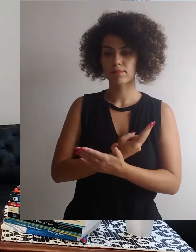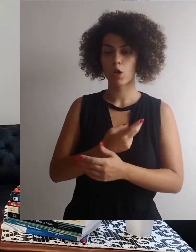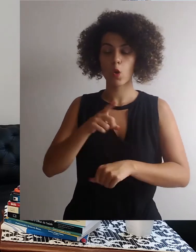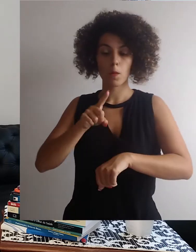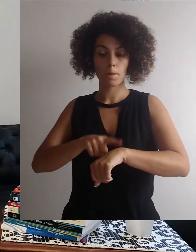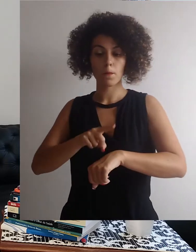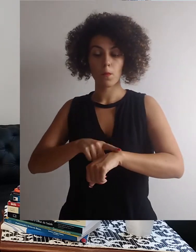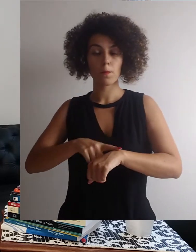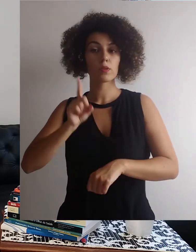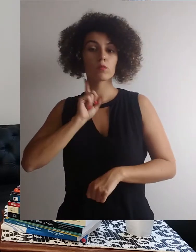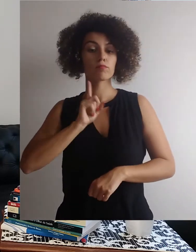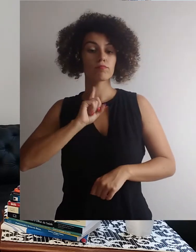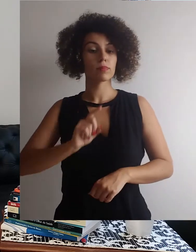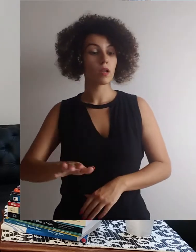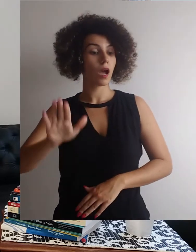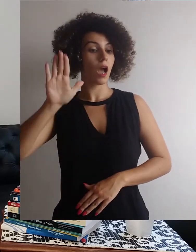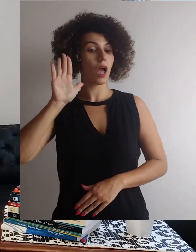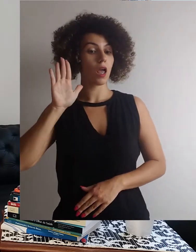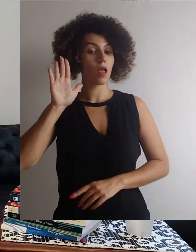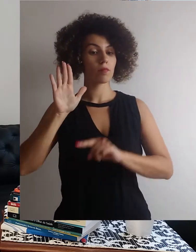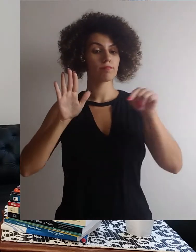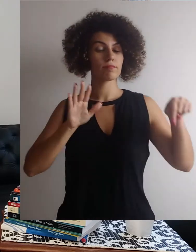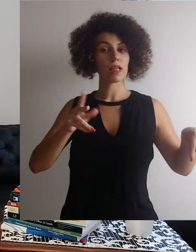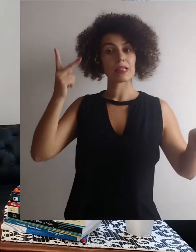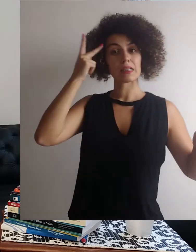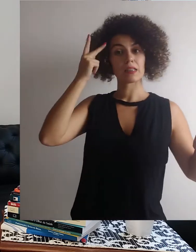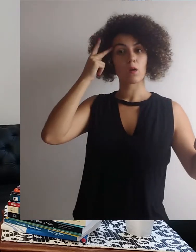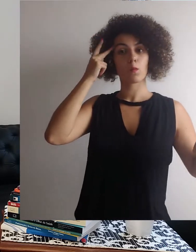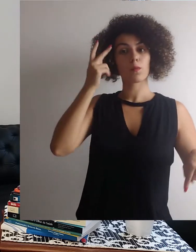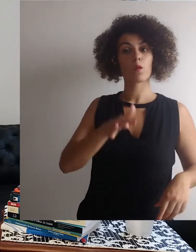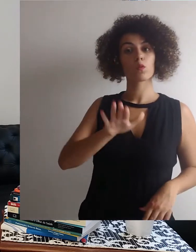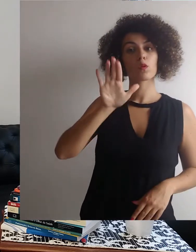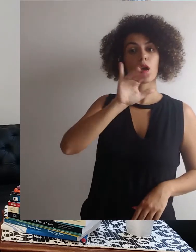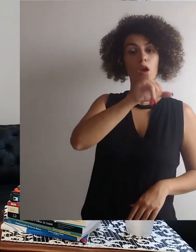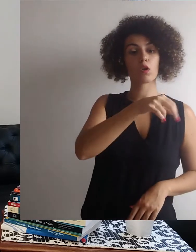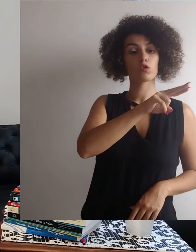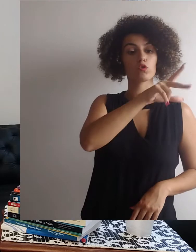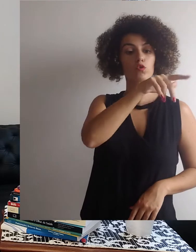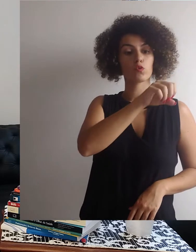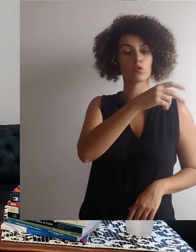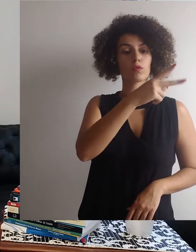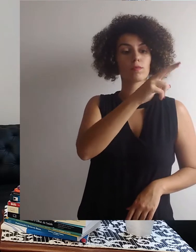However, in the turn of the miners nominating their candidate, the paulistas nominated Júlio